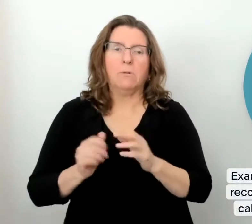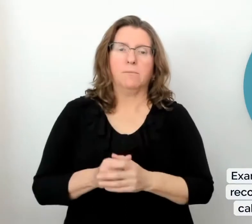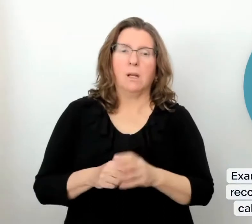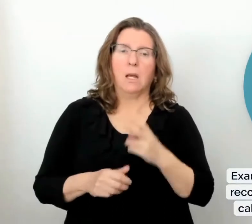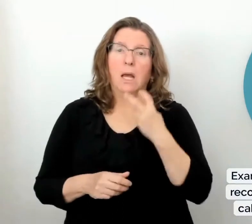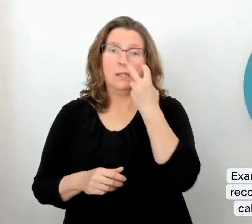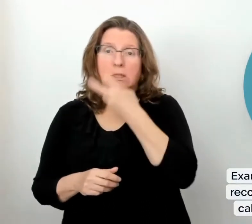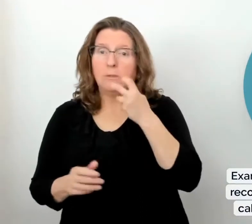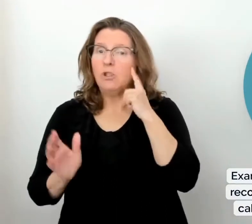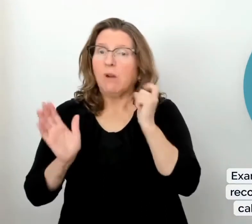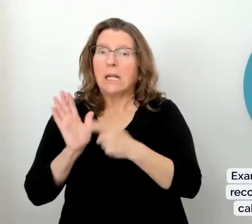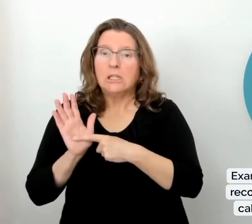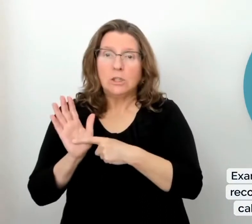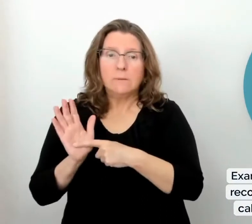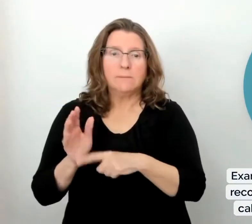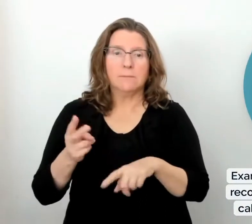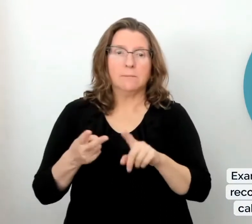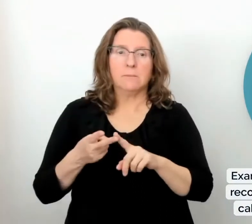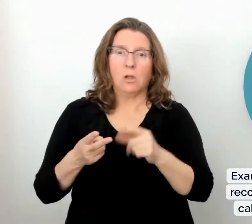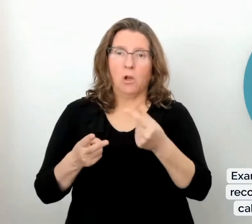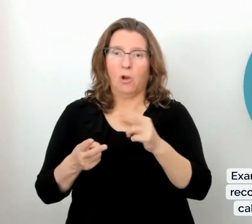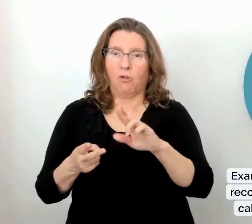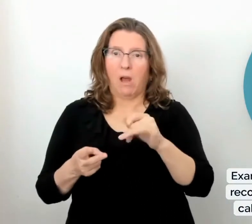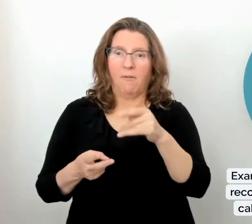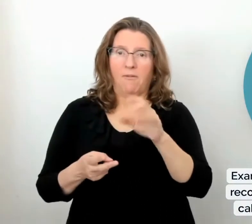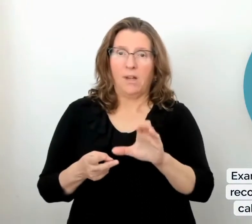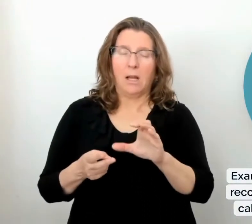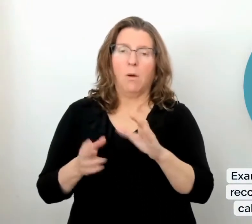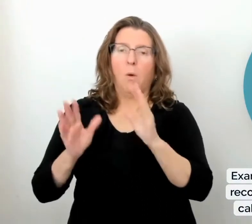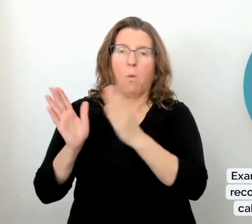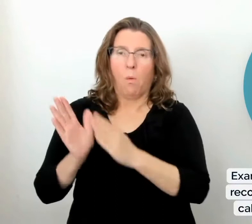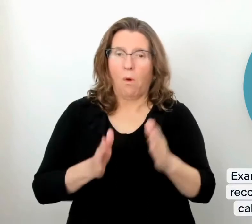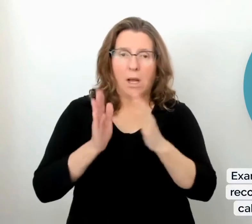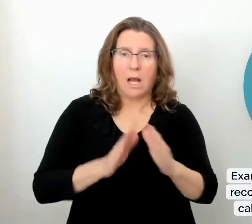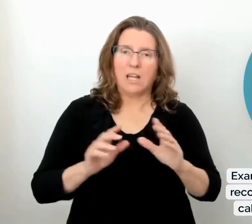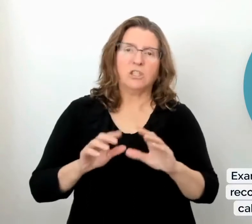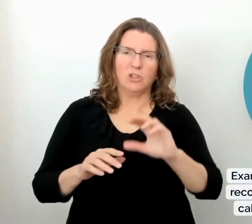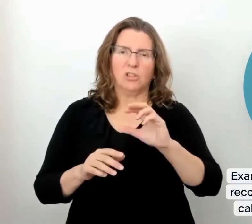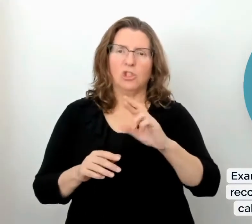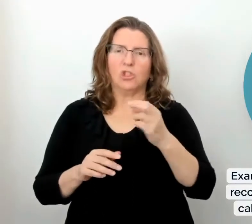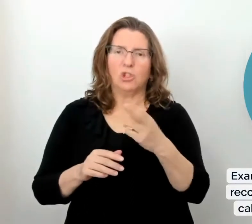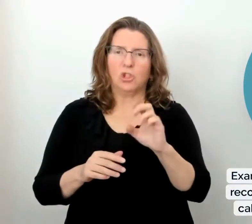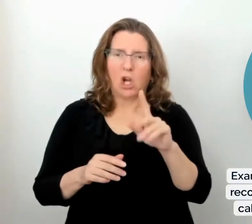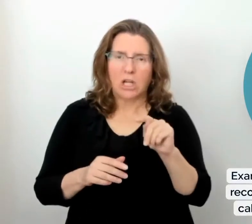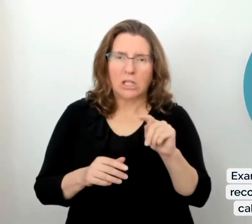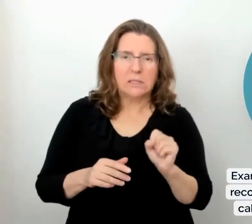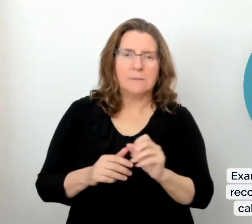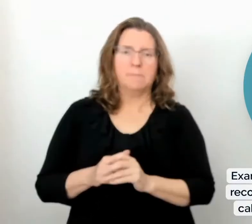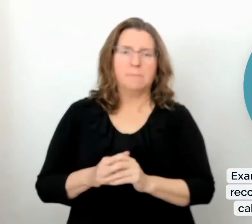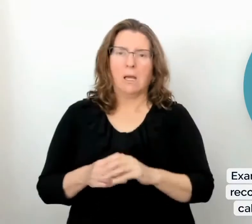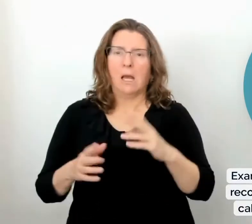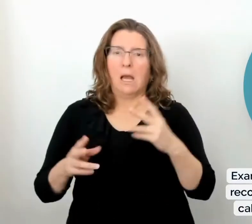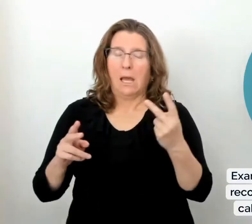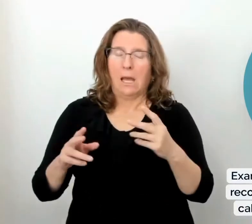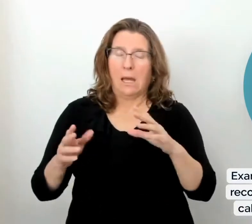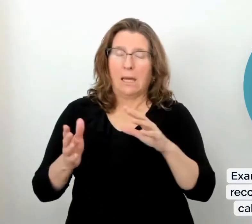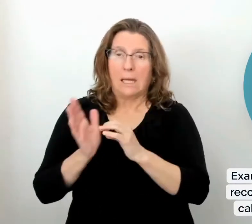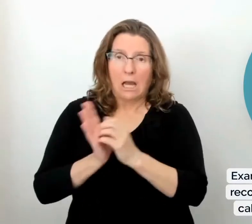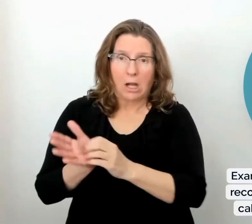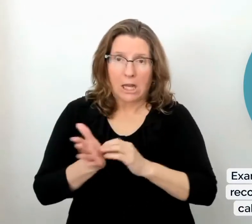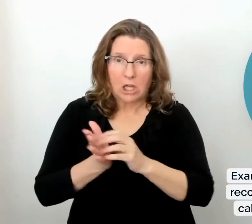Examples of such tools include speech recognition software, graphic organizers, calculators,